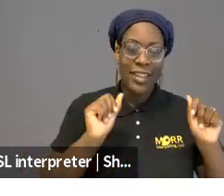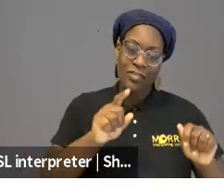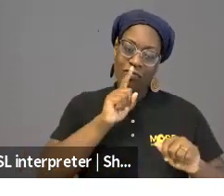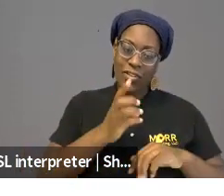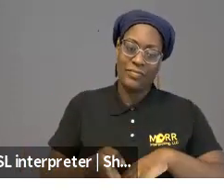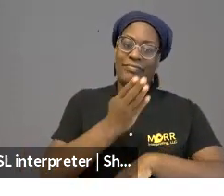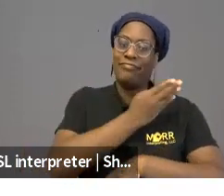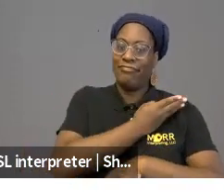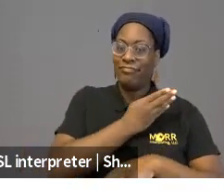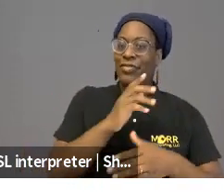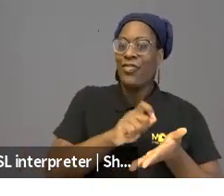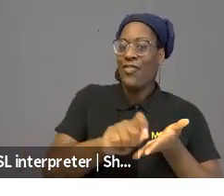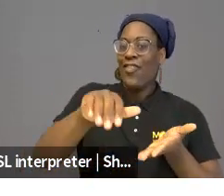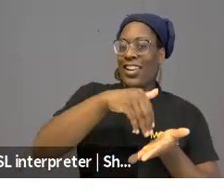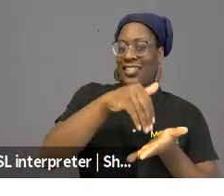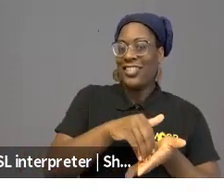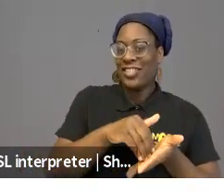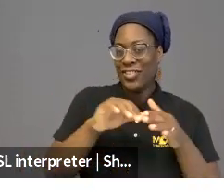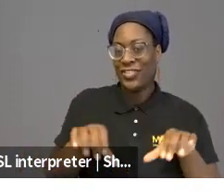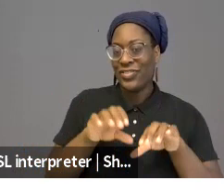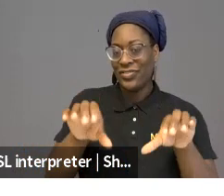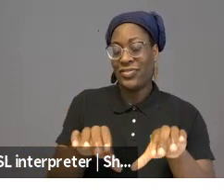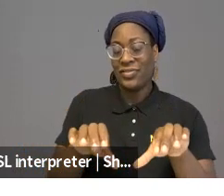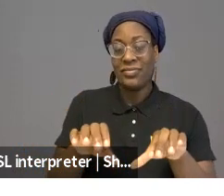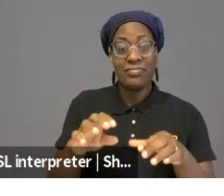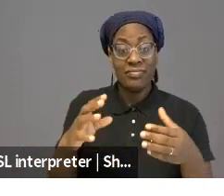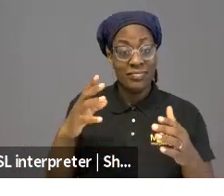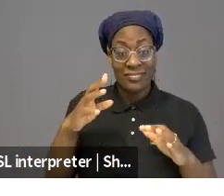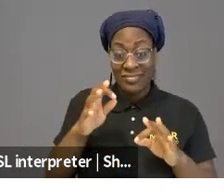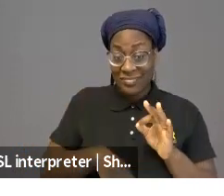we need to rely on others and not only ourselves for online writing center work to flourish.